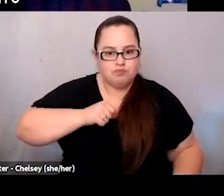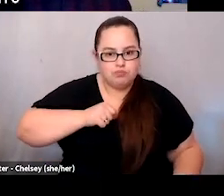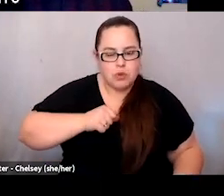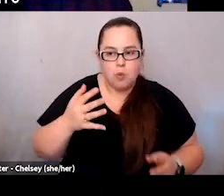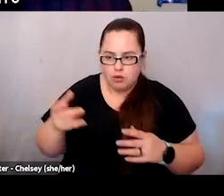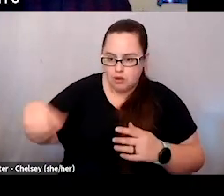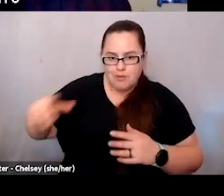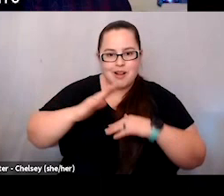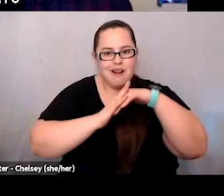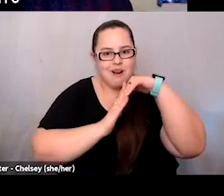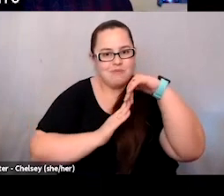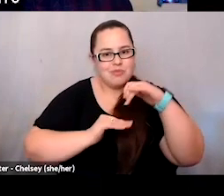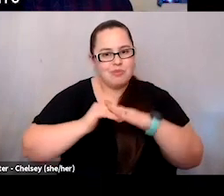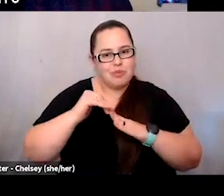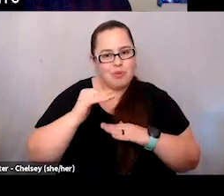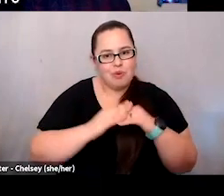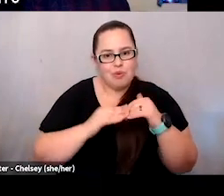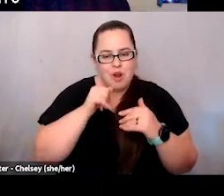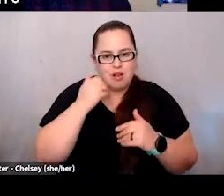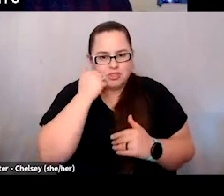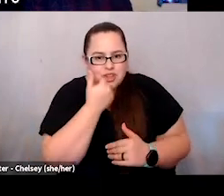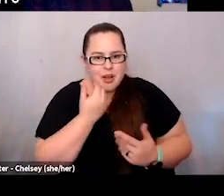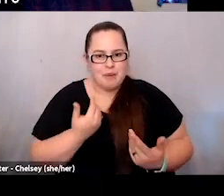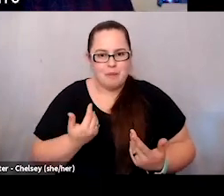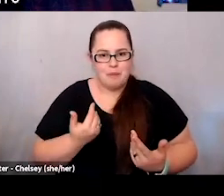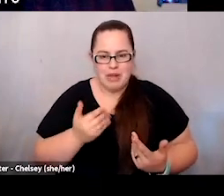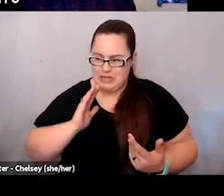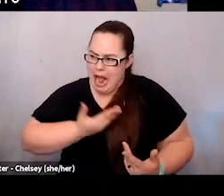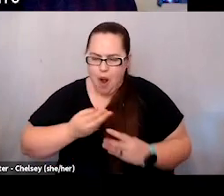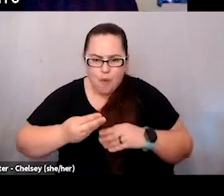Indigenous Peoples, I want my kids to grow up to be proud of who they are, to feel